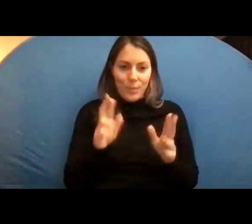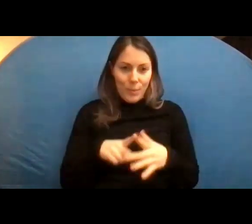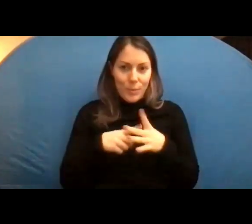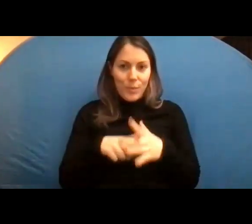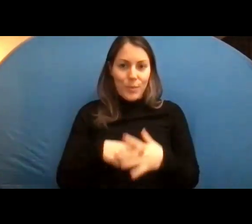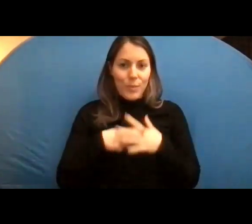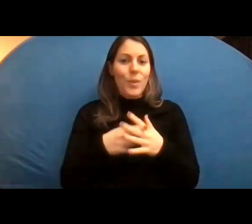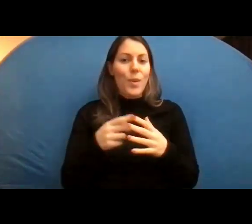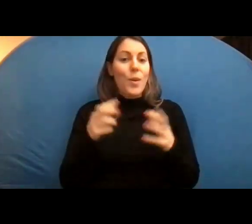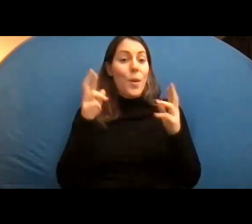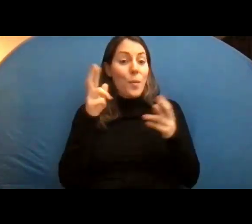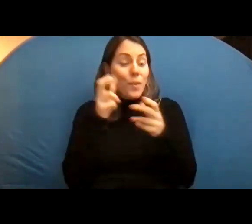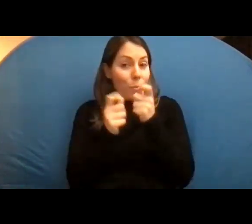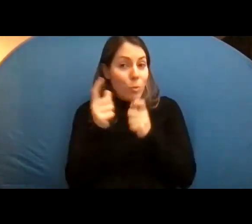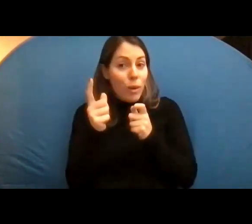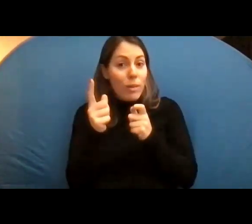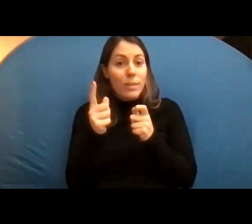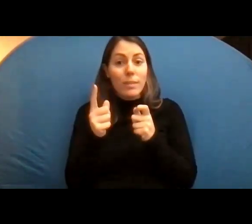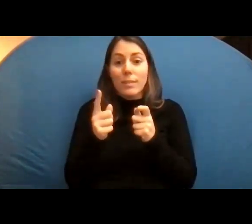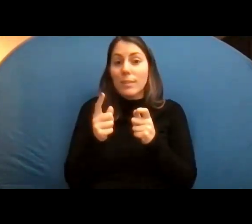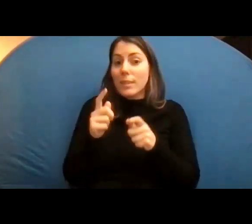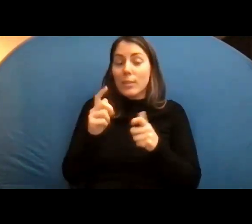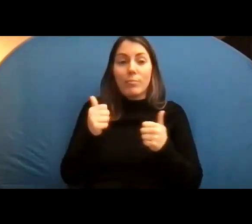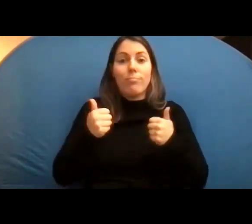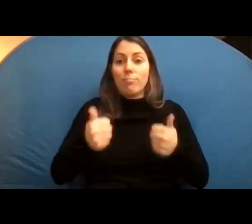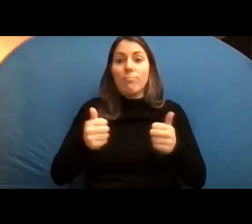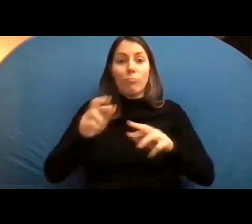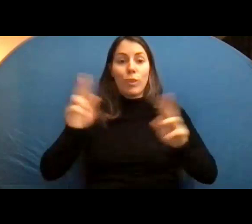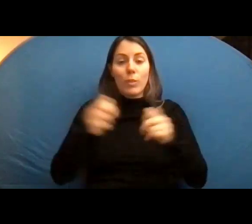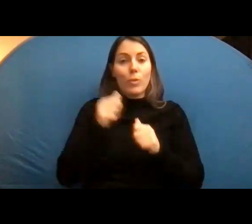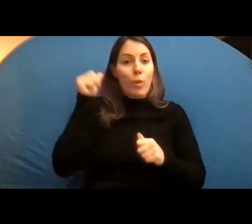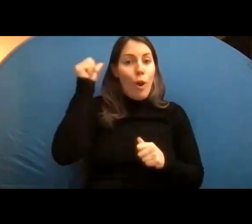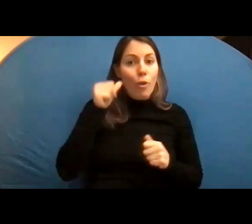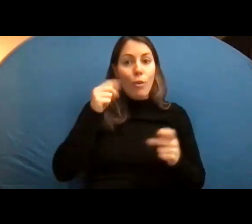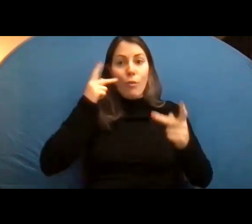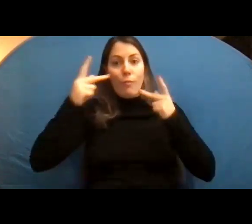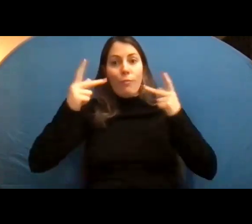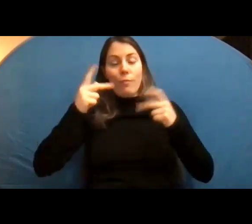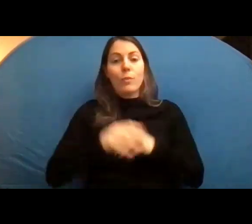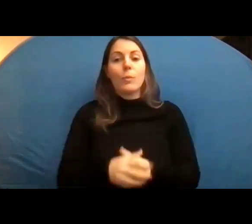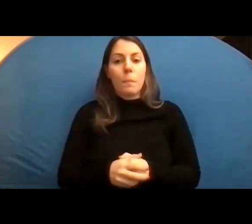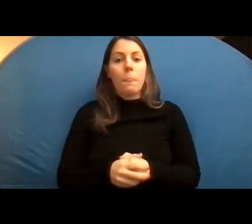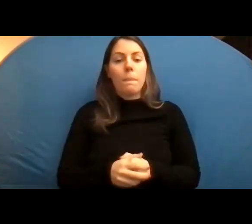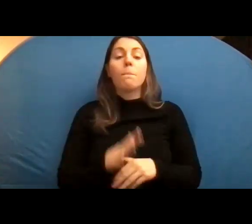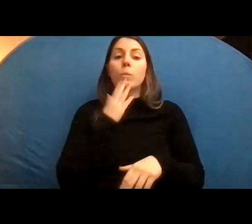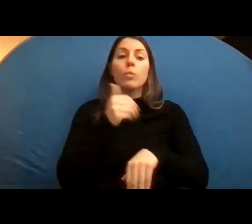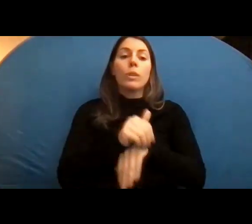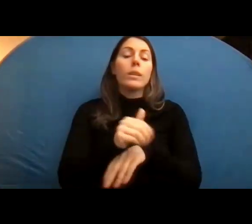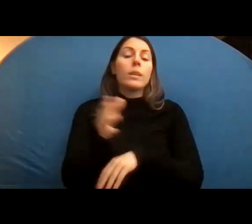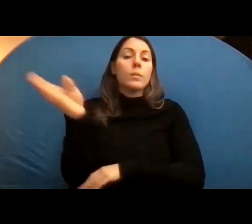Zoom from home. So without further ado, we will get started. Hopefully everyone has had a chance to set up their video and audio.